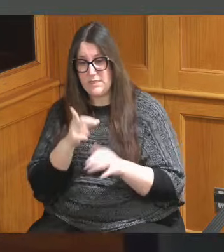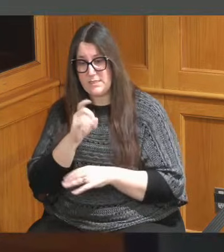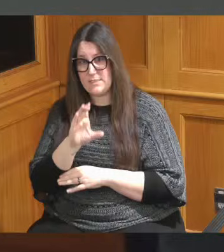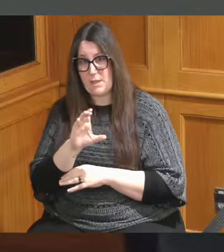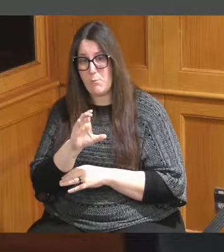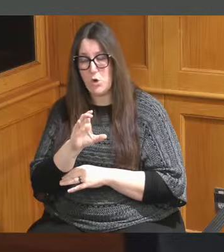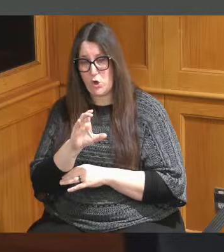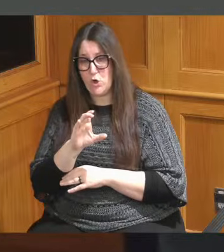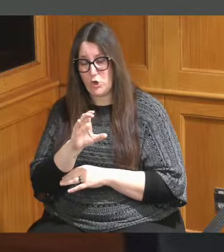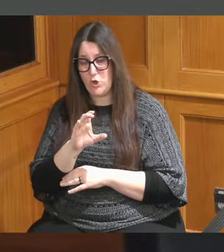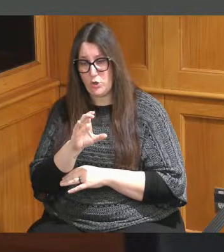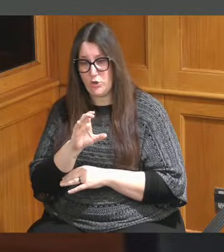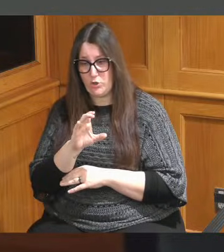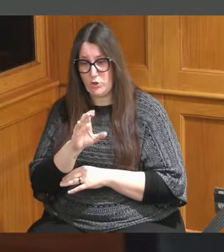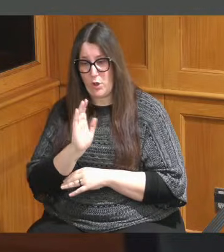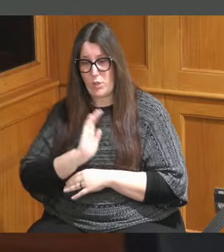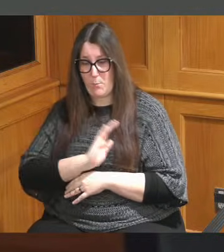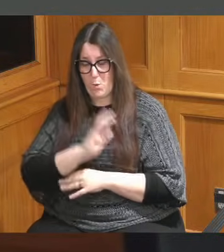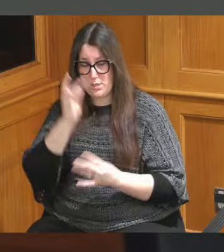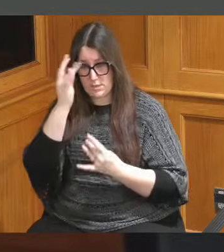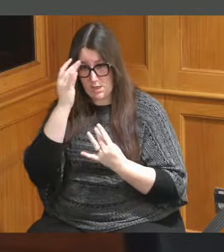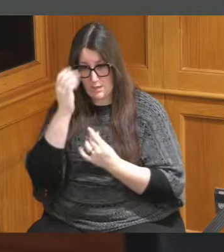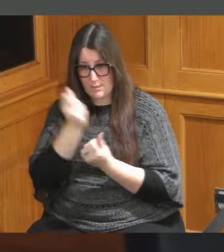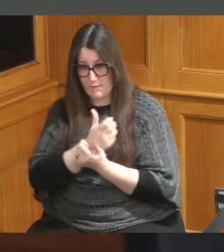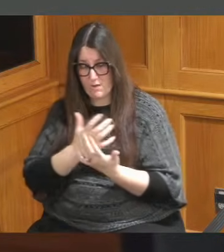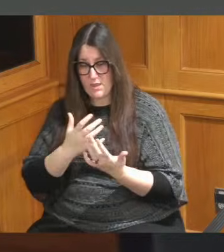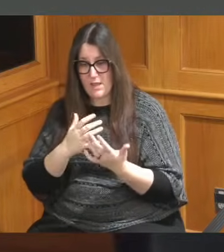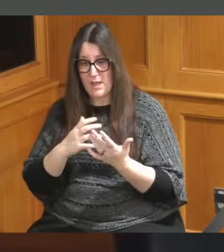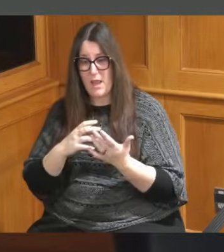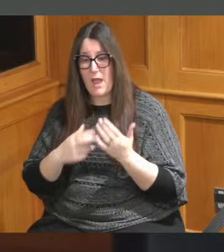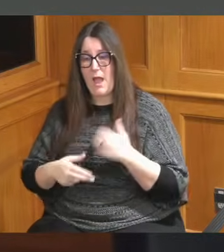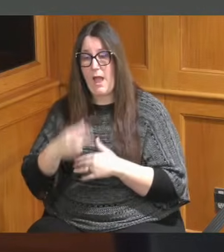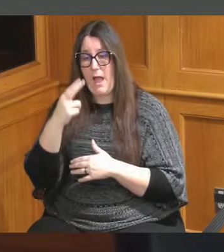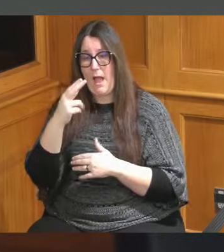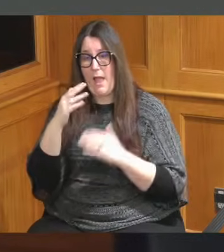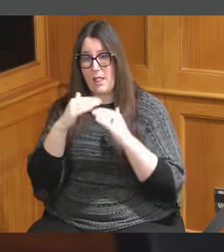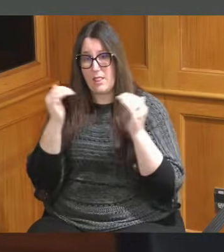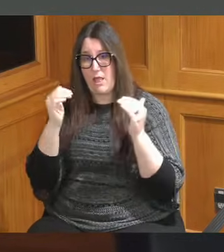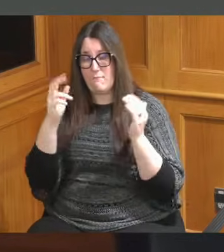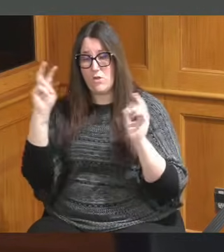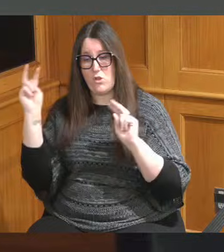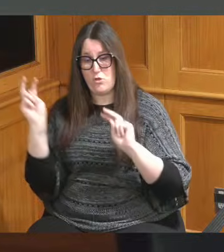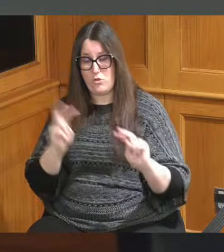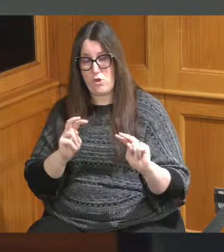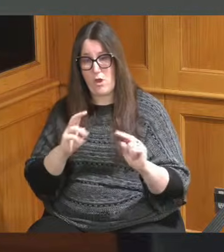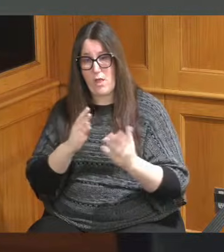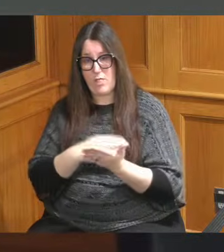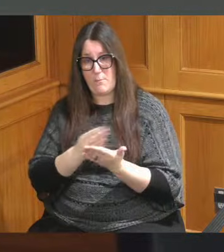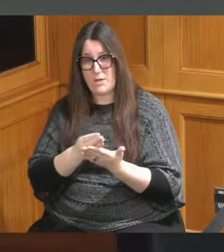the to the Board's thoughts about a high level look at the budget of JFS to keep track of that